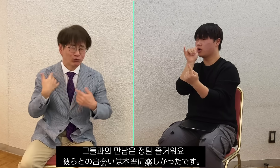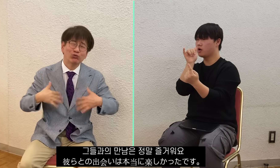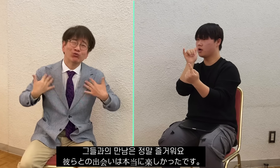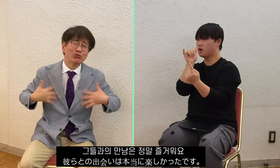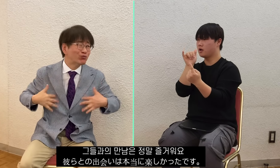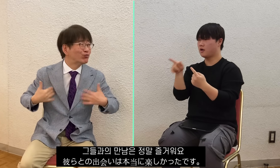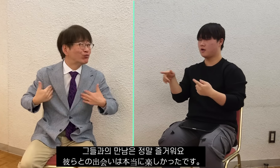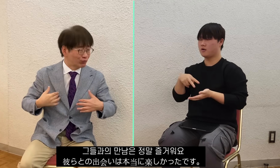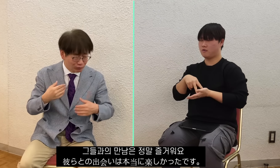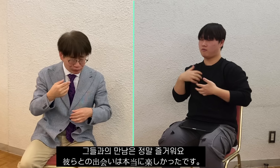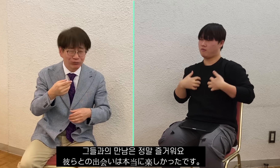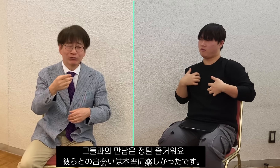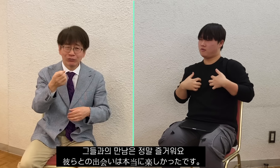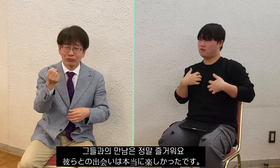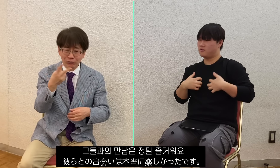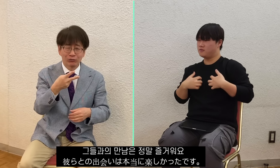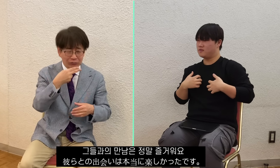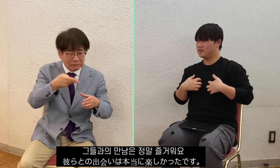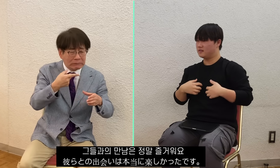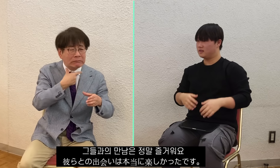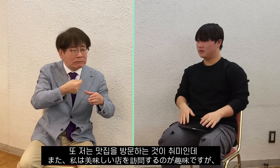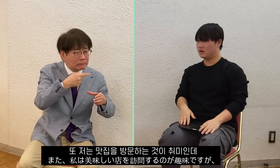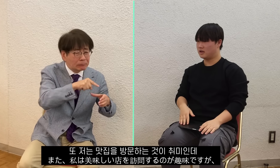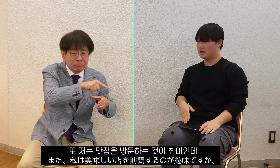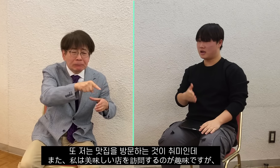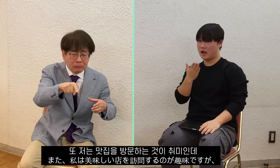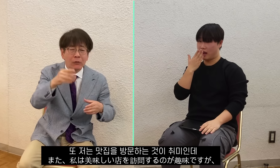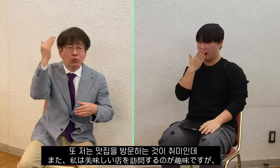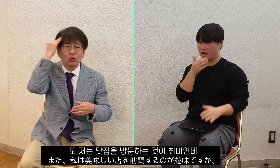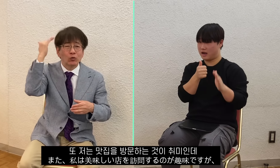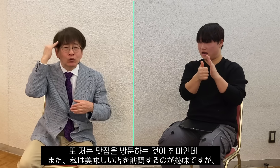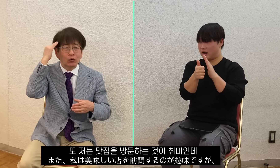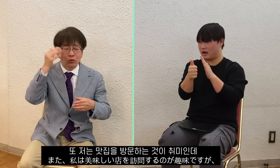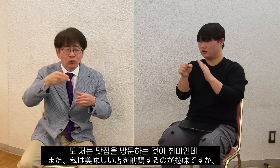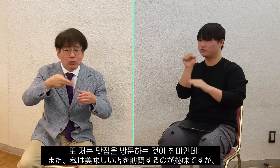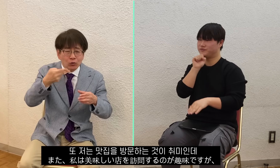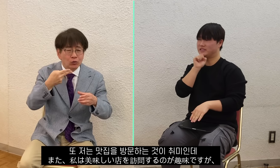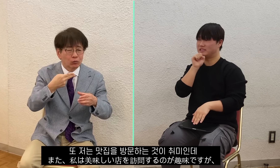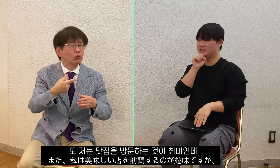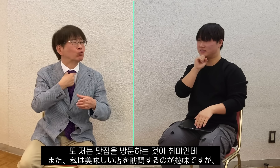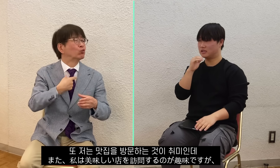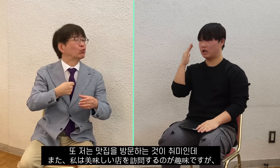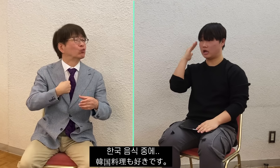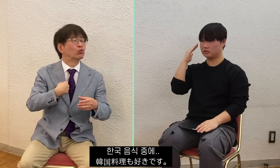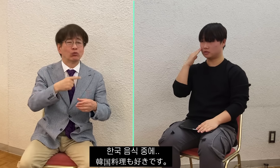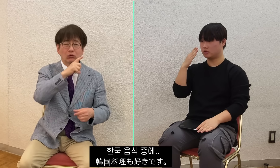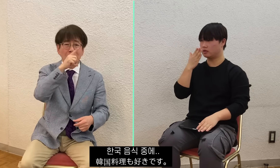and I really enjoyed meeting them. Also, my hobby is visiting restaurants,